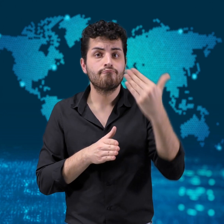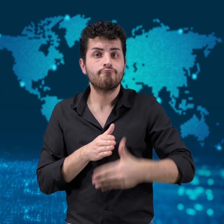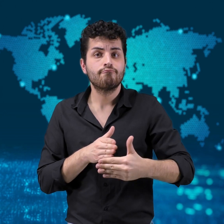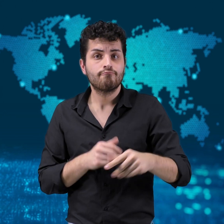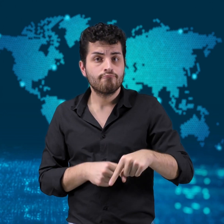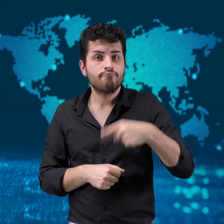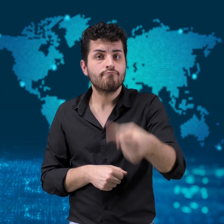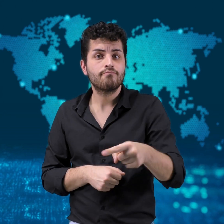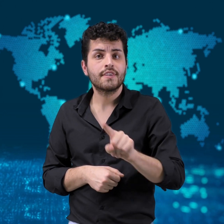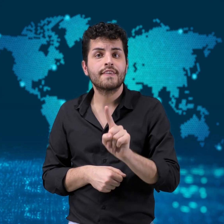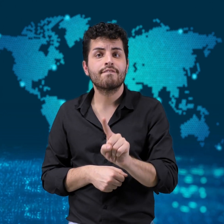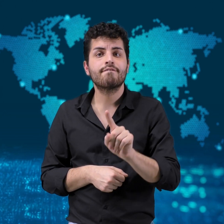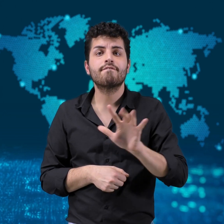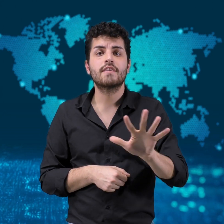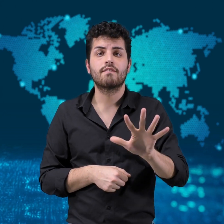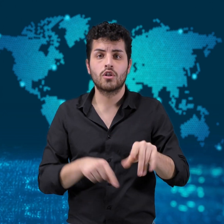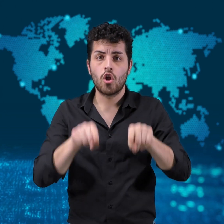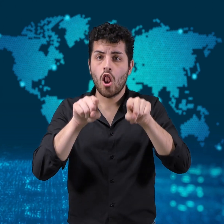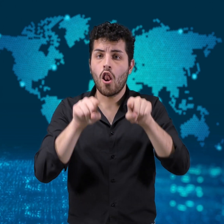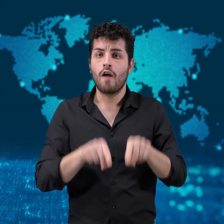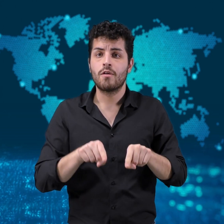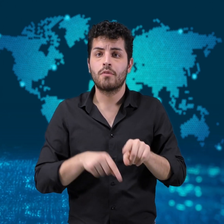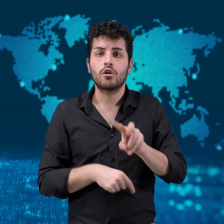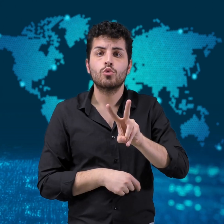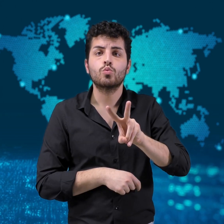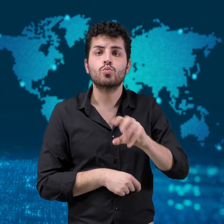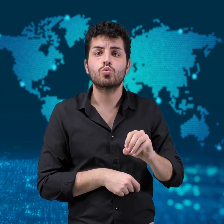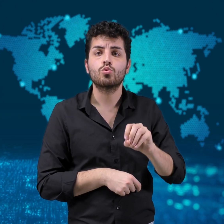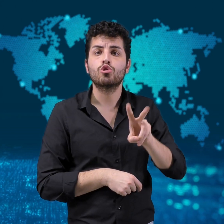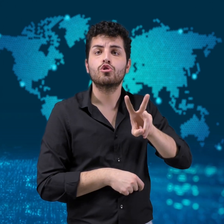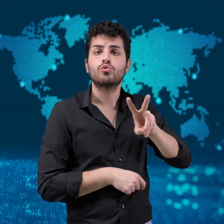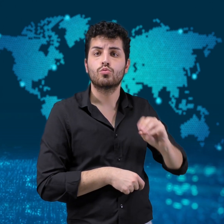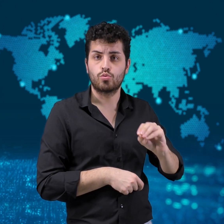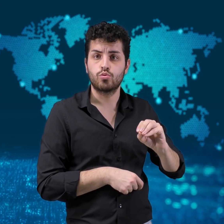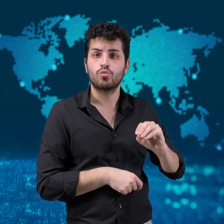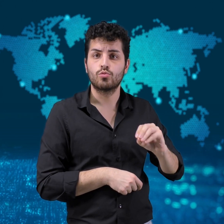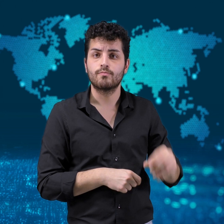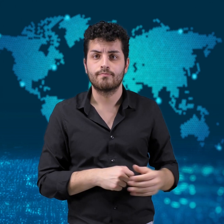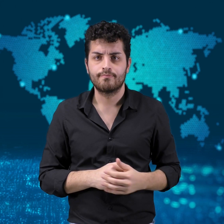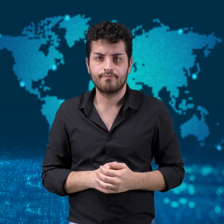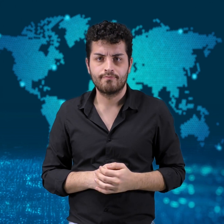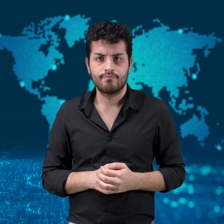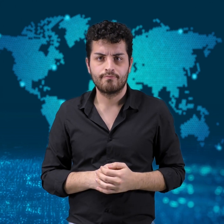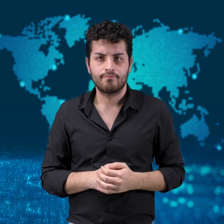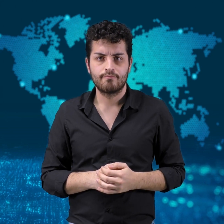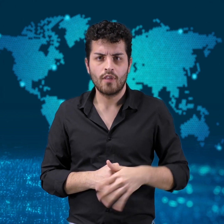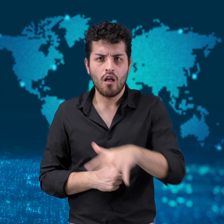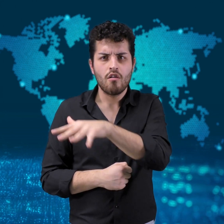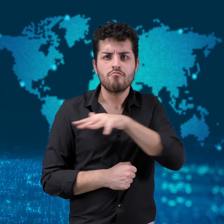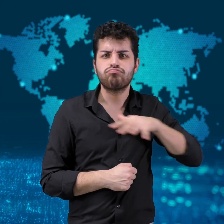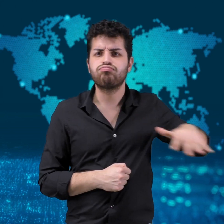which has been disputed since a war in 1994.